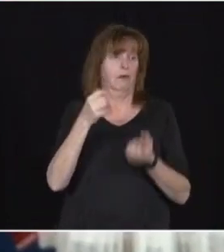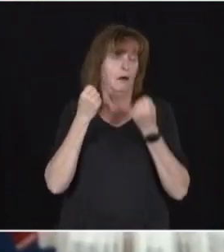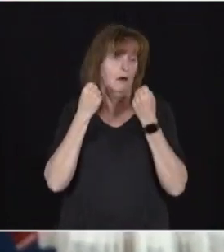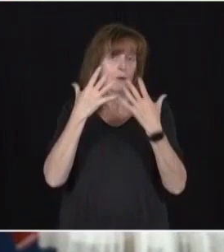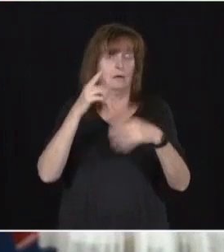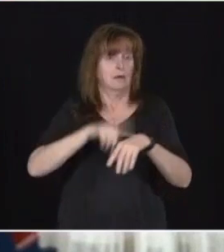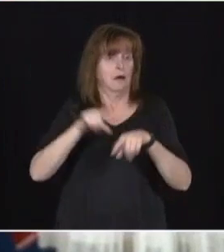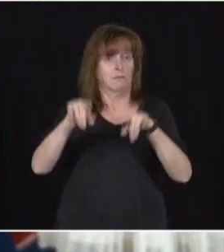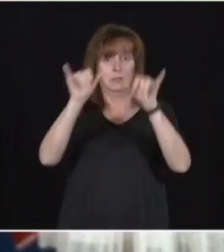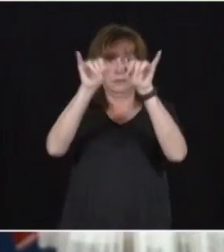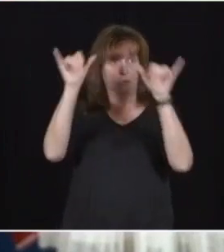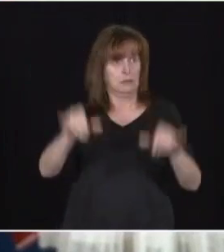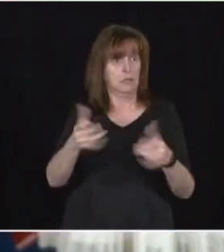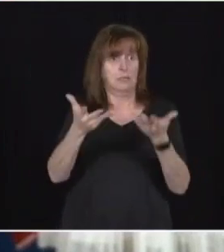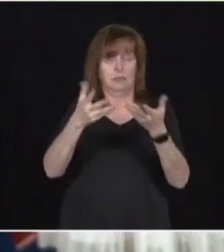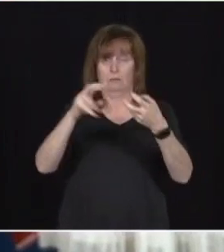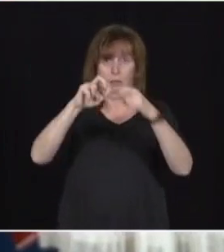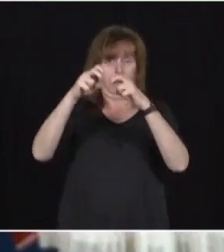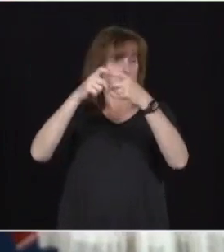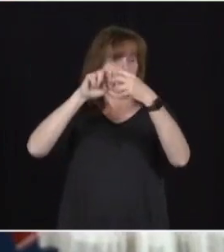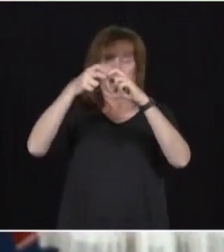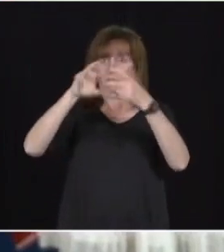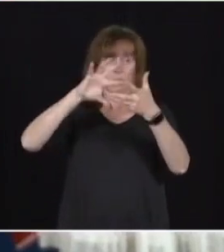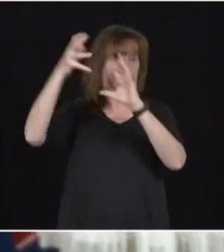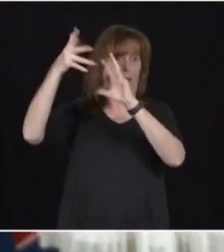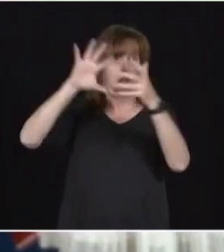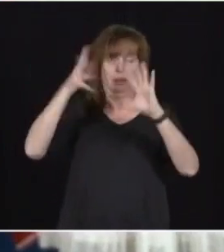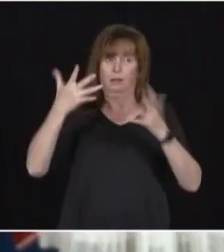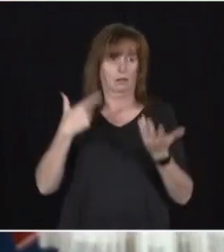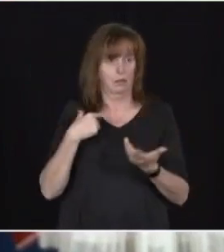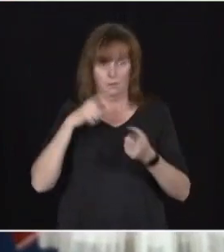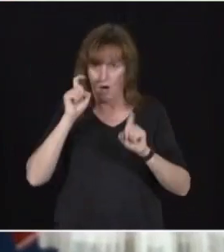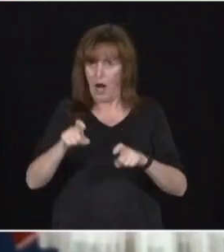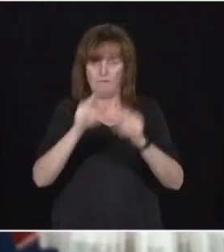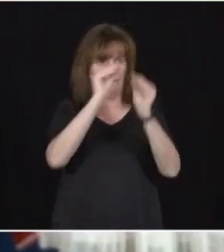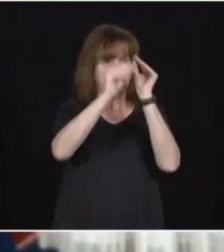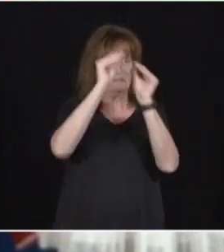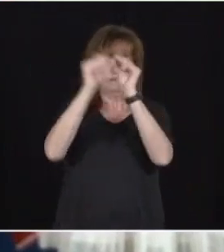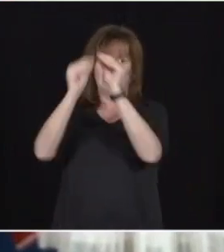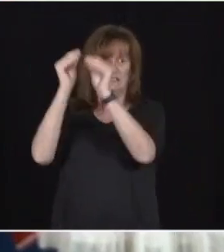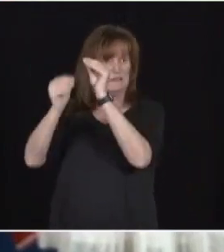We know a lot of the problems. I have come out here many times and said the